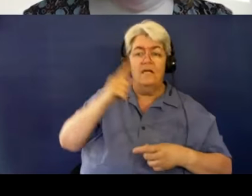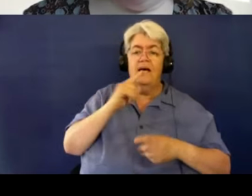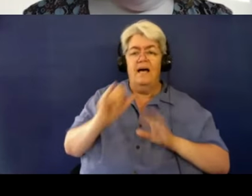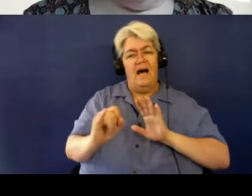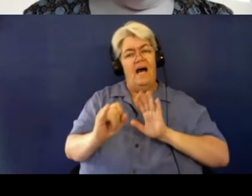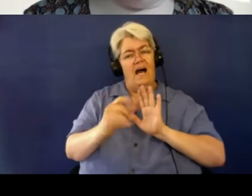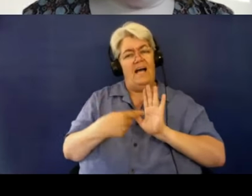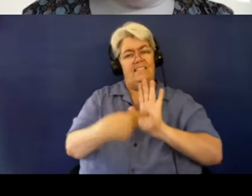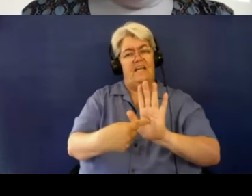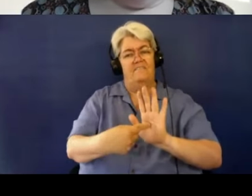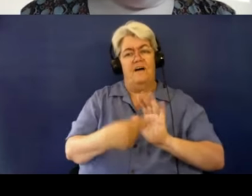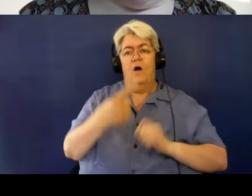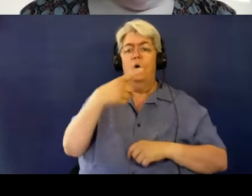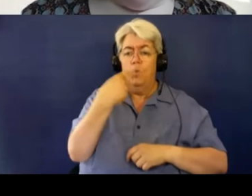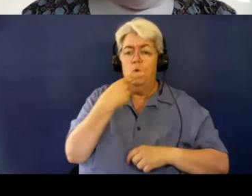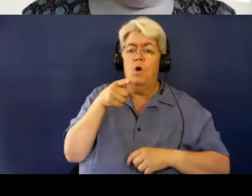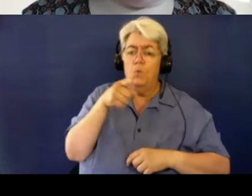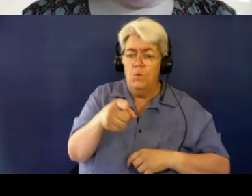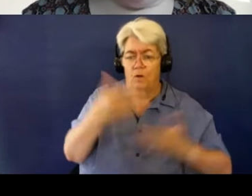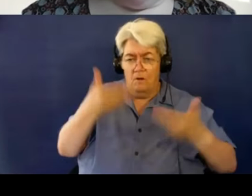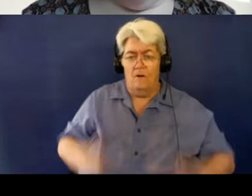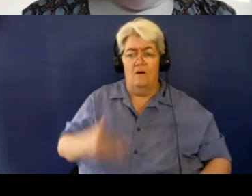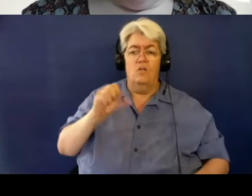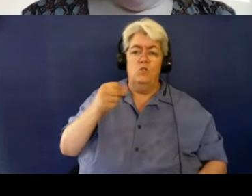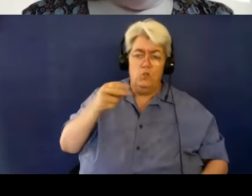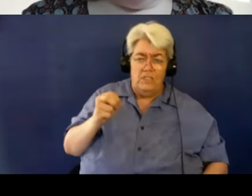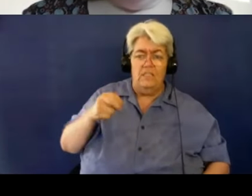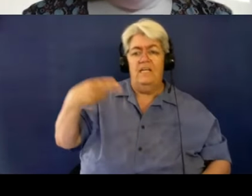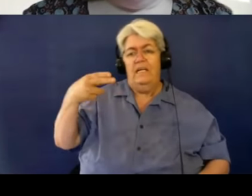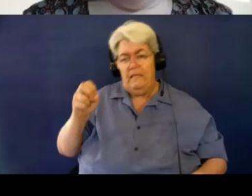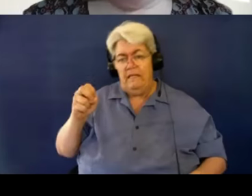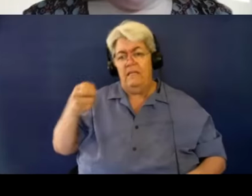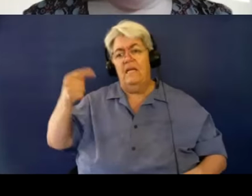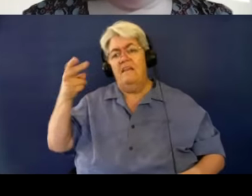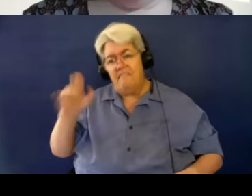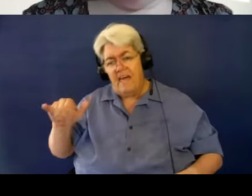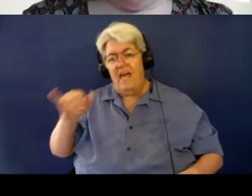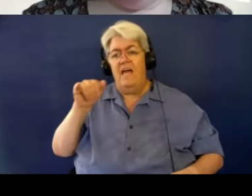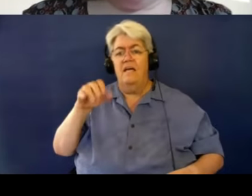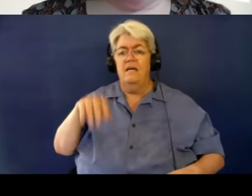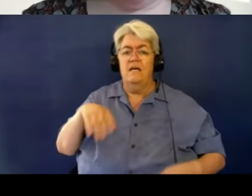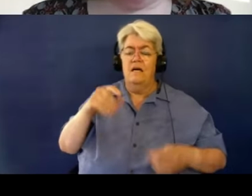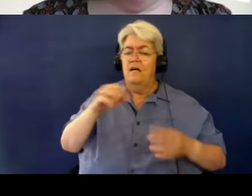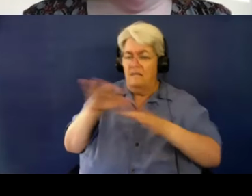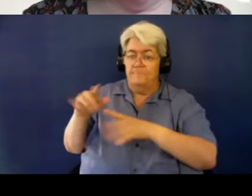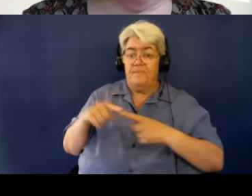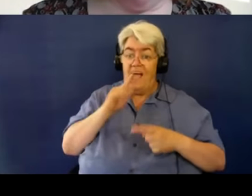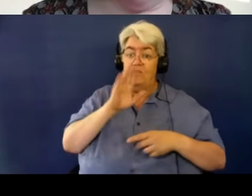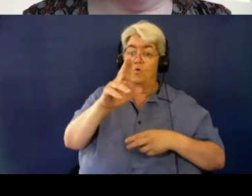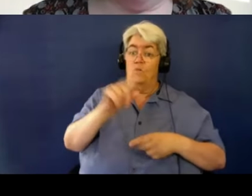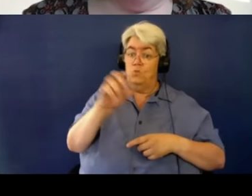You can say them in the beginning when you introduce yourself, and you can also change your Zoom name to include your pronouns.